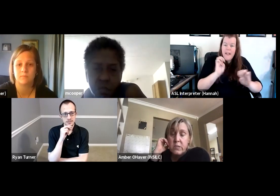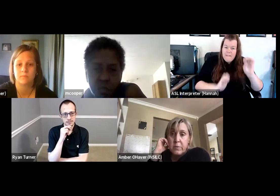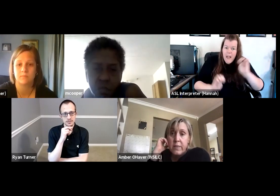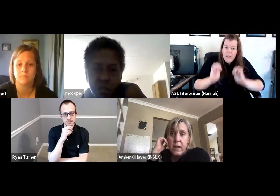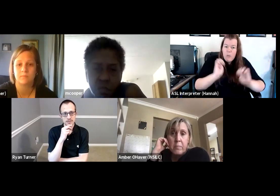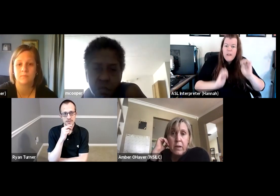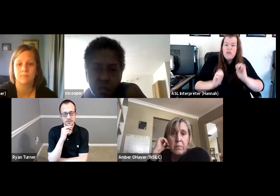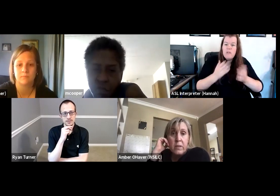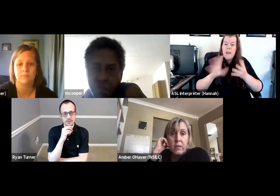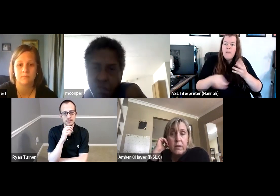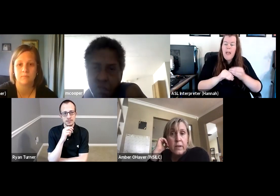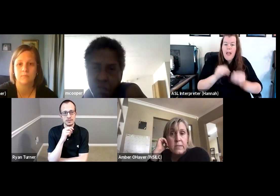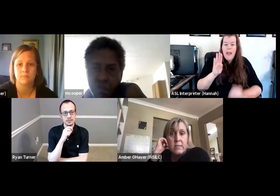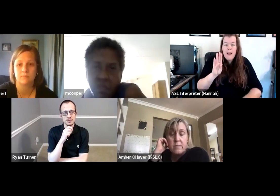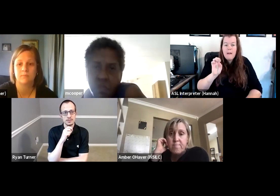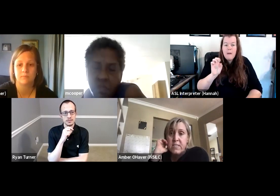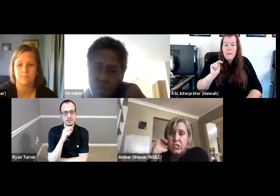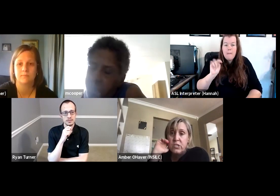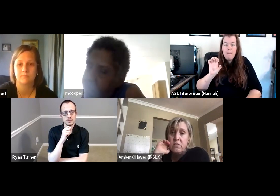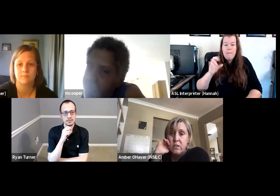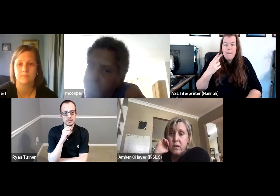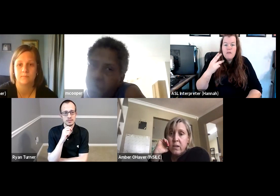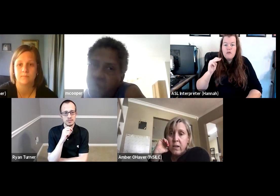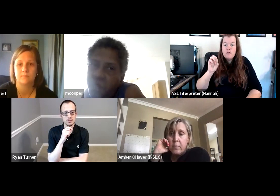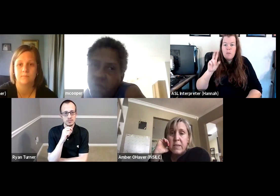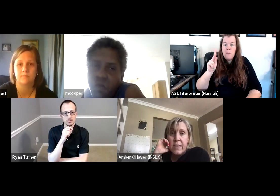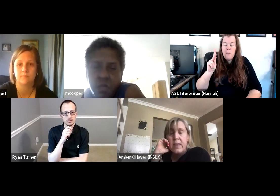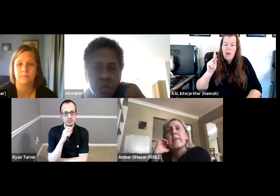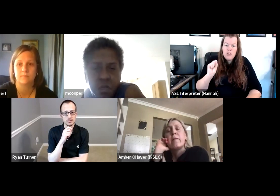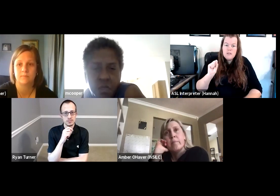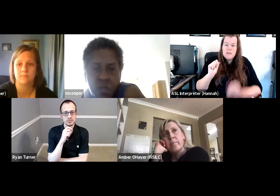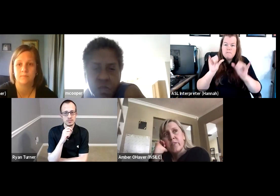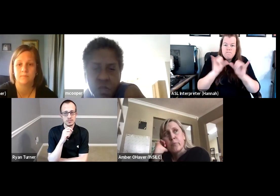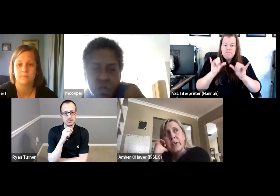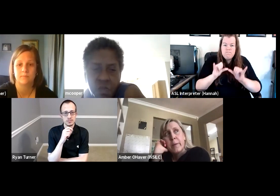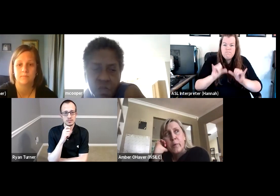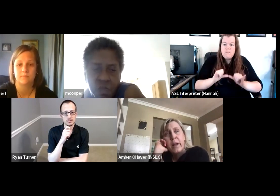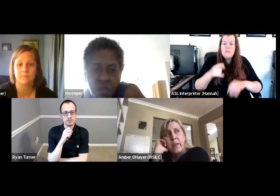around that might be a nice addition um because I think that it's a really great point. I think